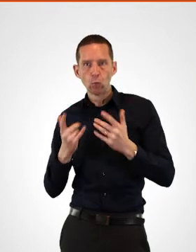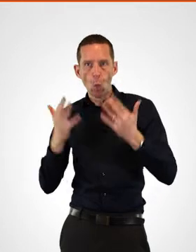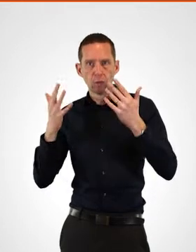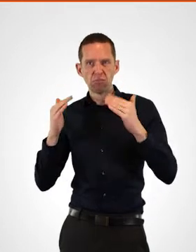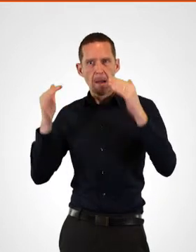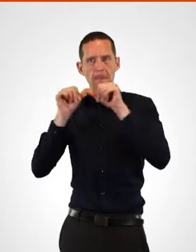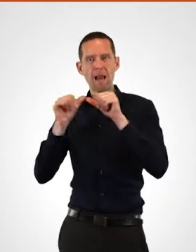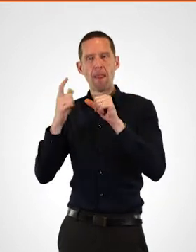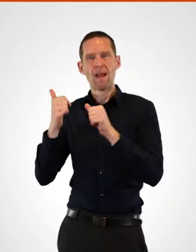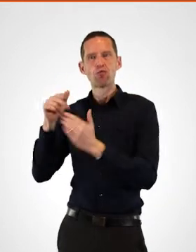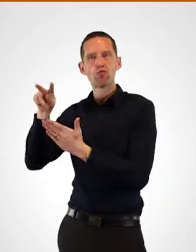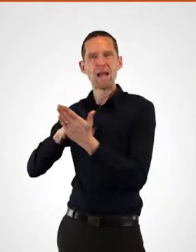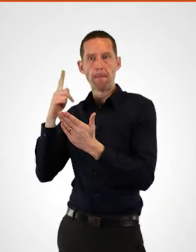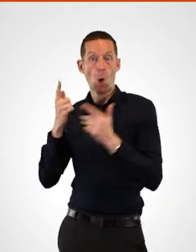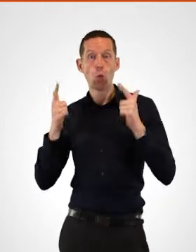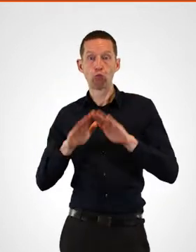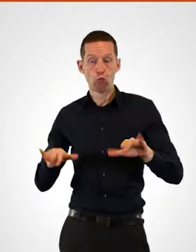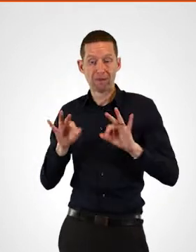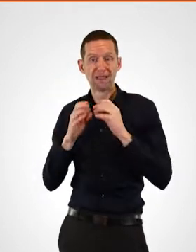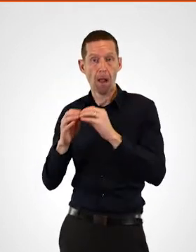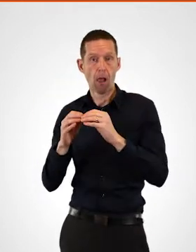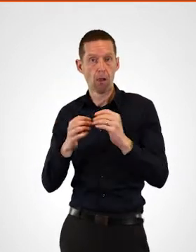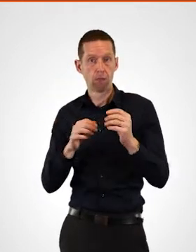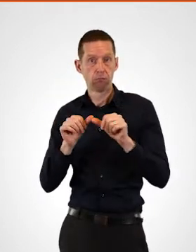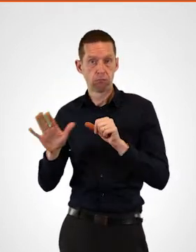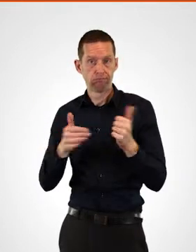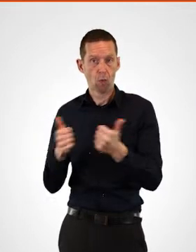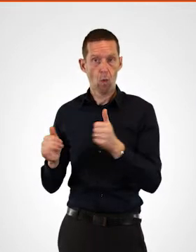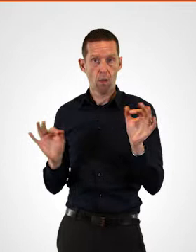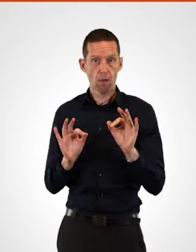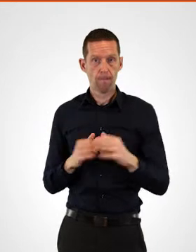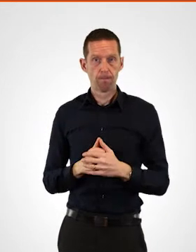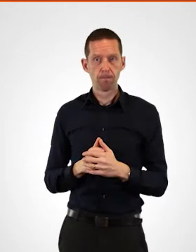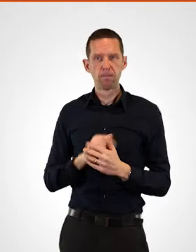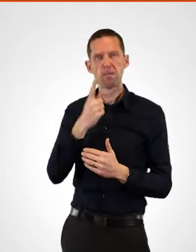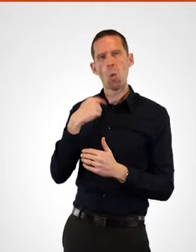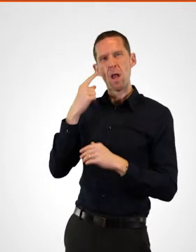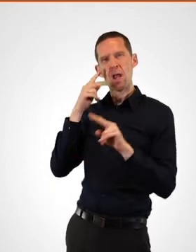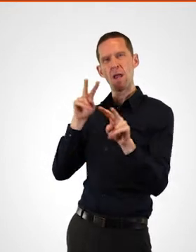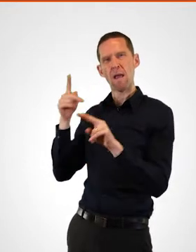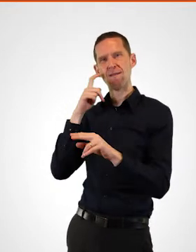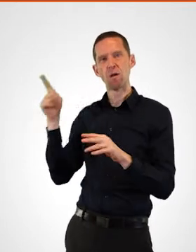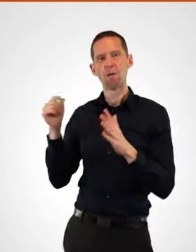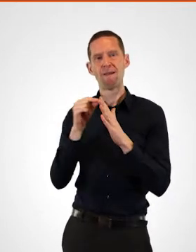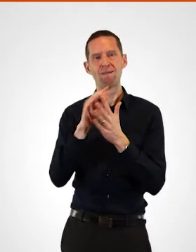but still a lot of children not spelling very well. But here we find that phonological coding scores